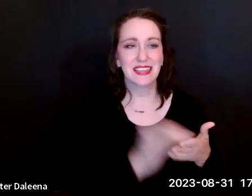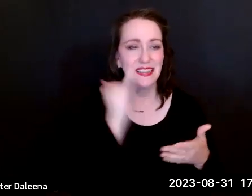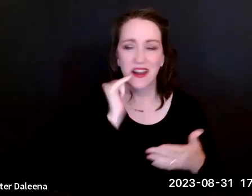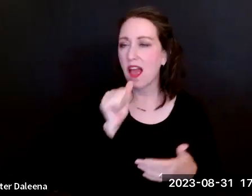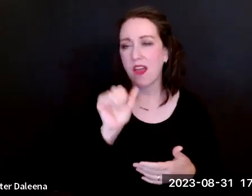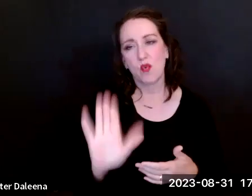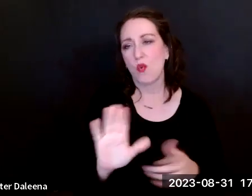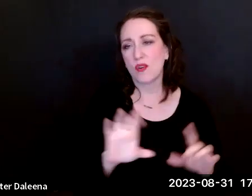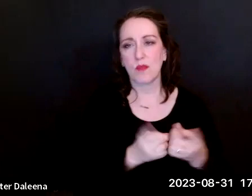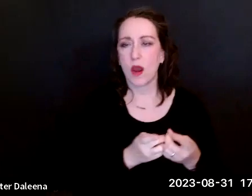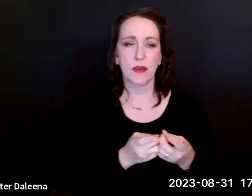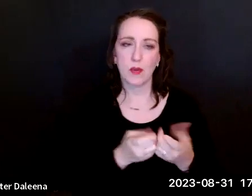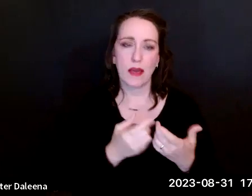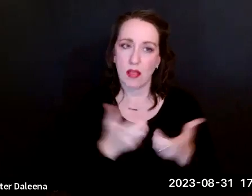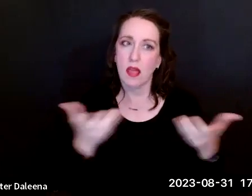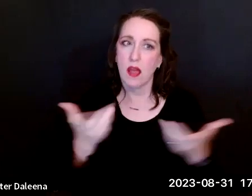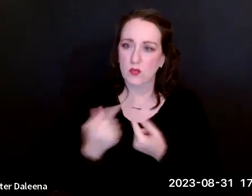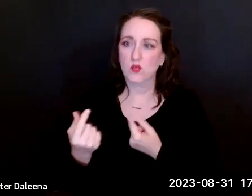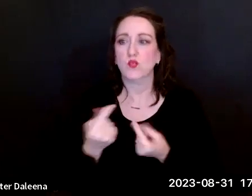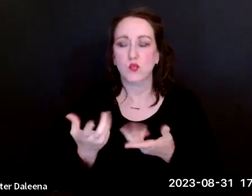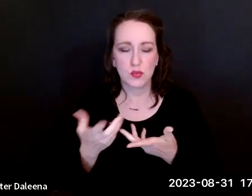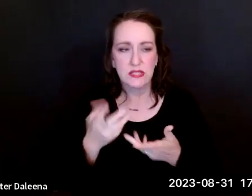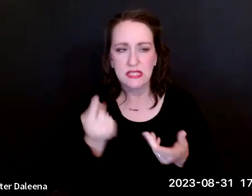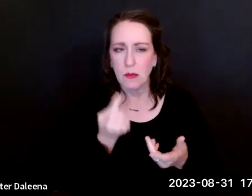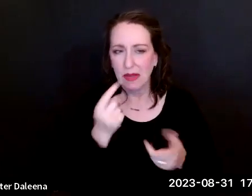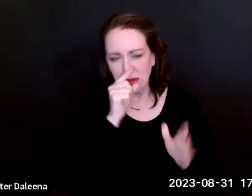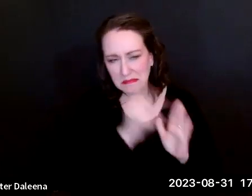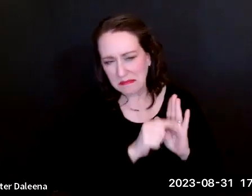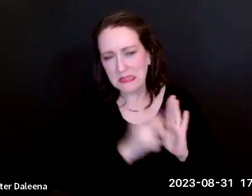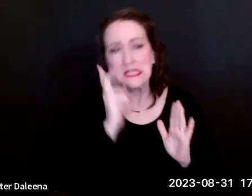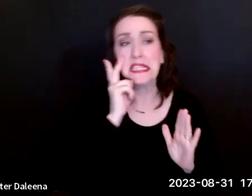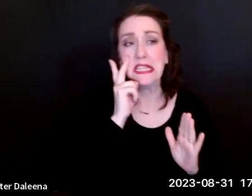you guys got a lot on your plate if somebody could look into that and just see is that gonna